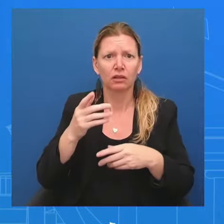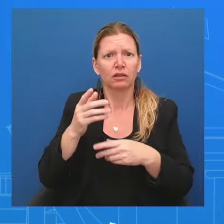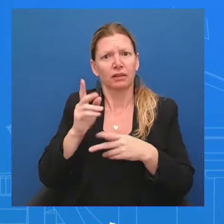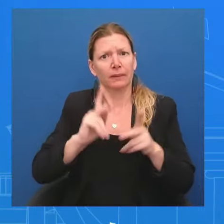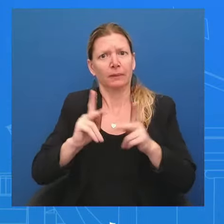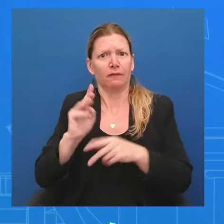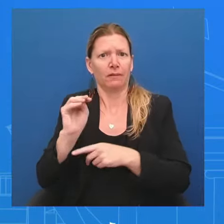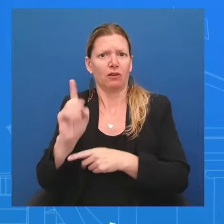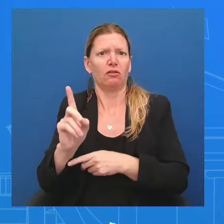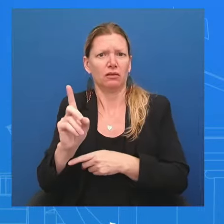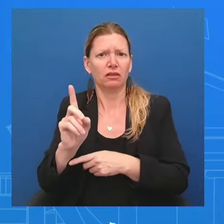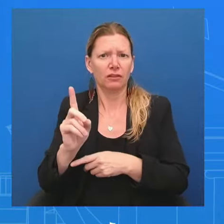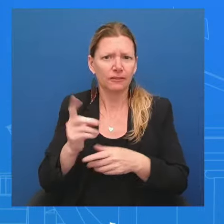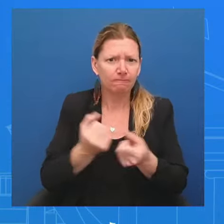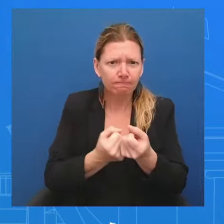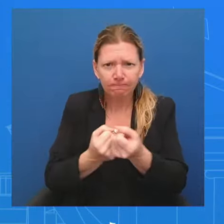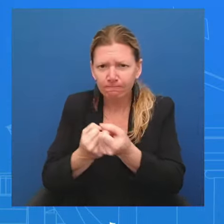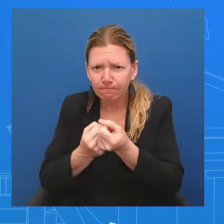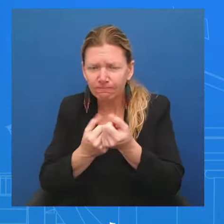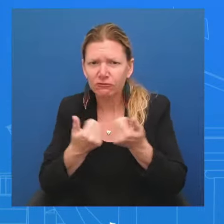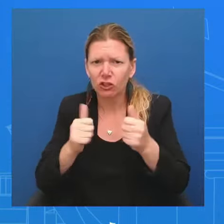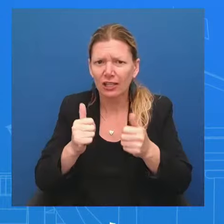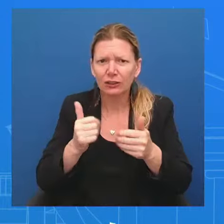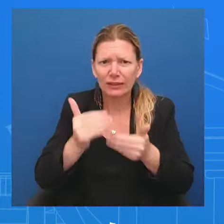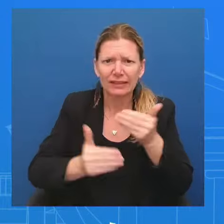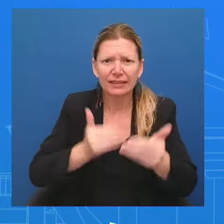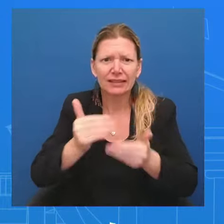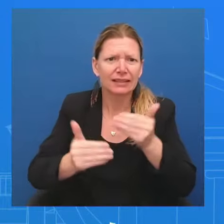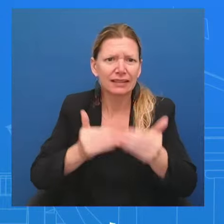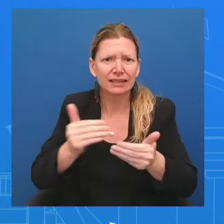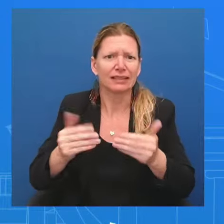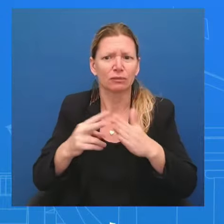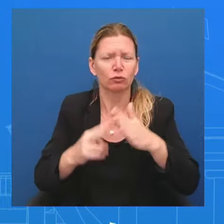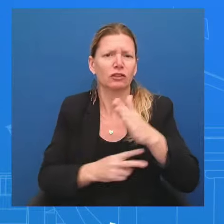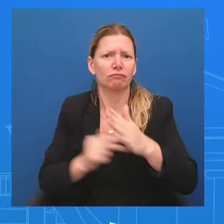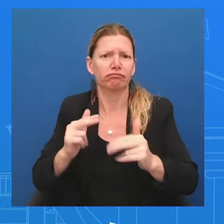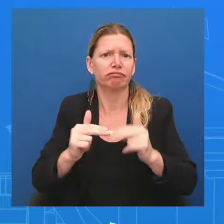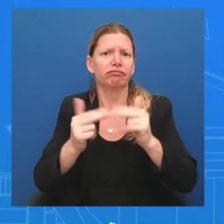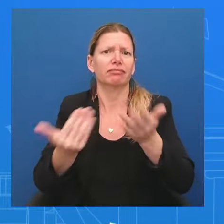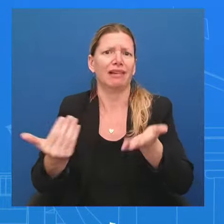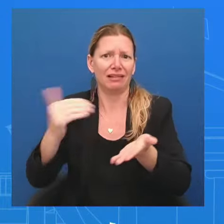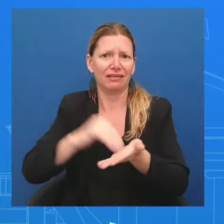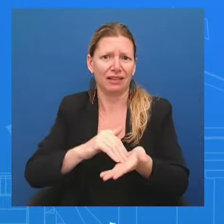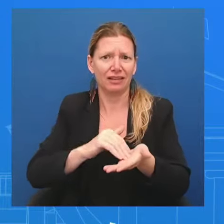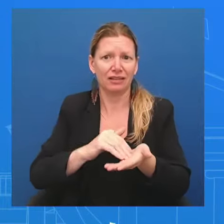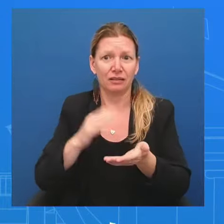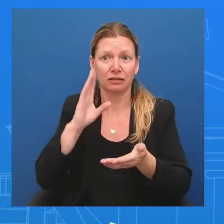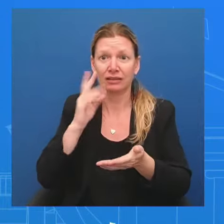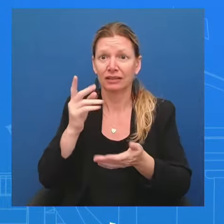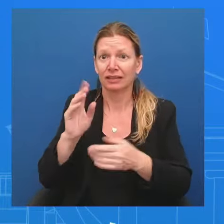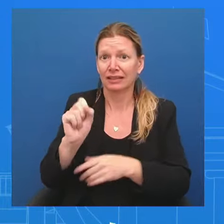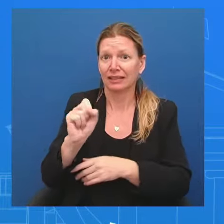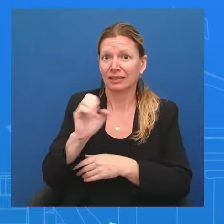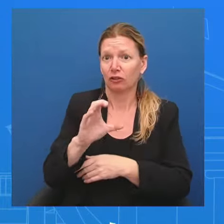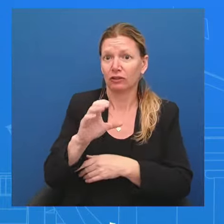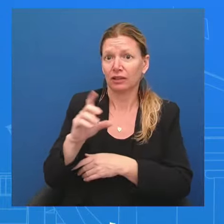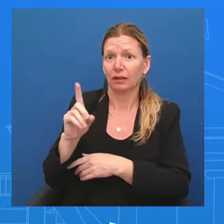As you know, Secretary Buttigieg was here. And right before he came out here that time, he announced tens of millions of dollars